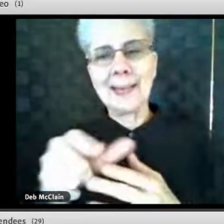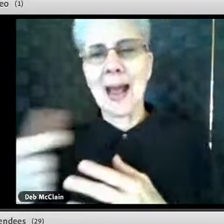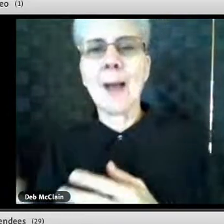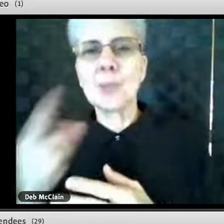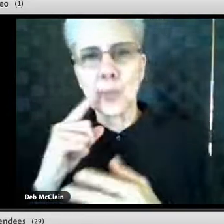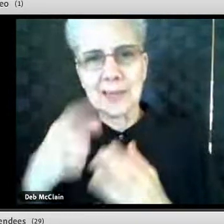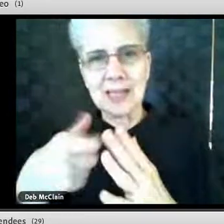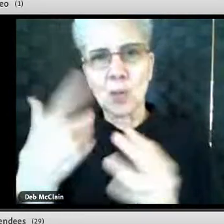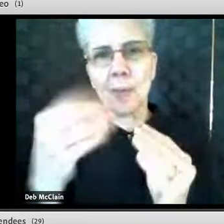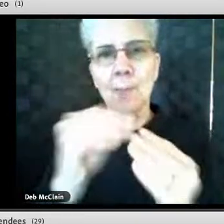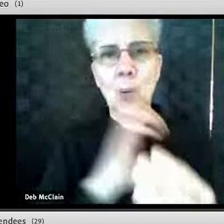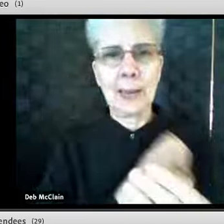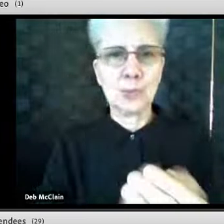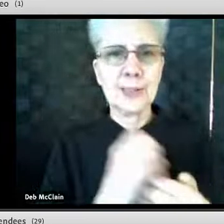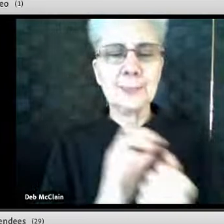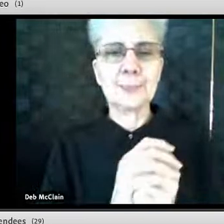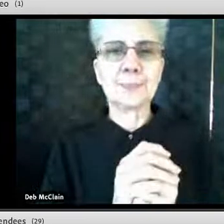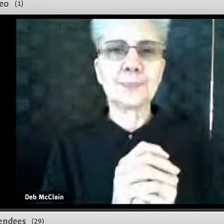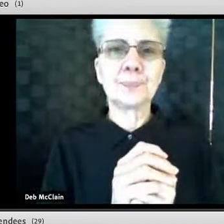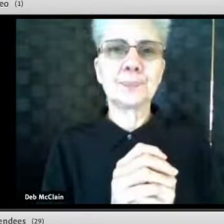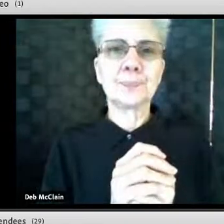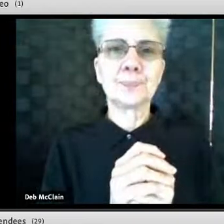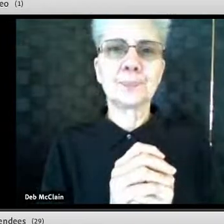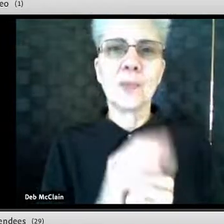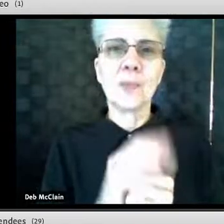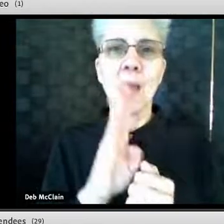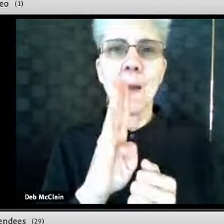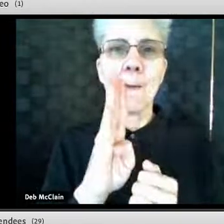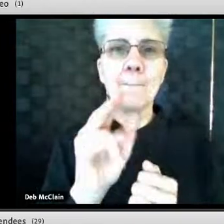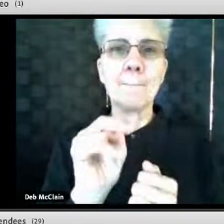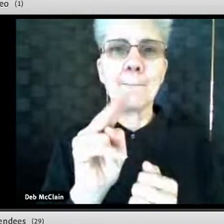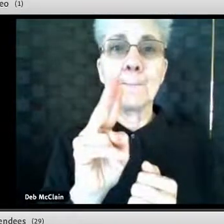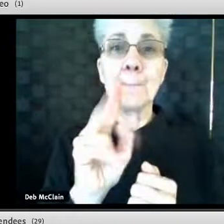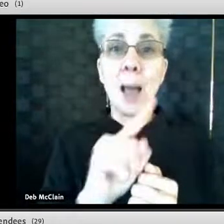You can only do one at a time, though, so it does take a little more energy.